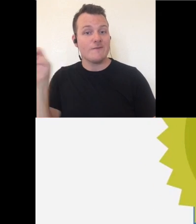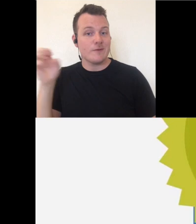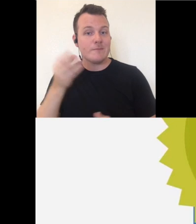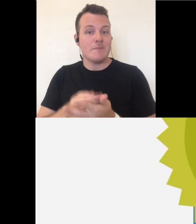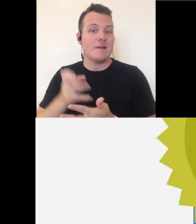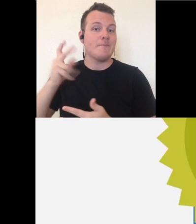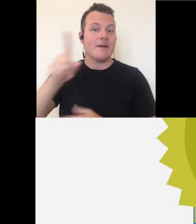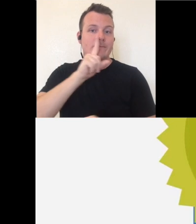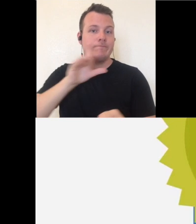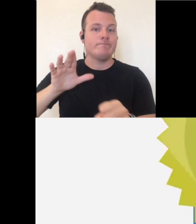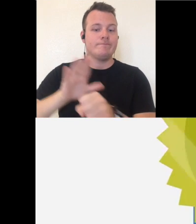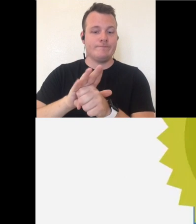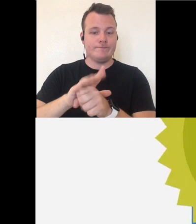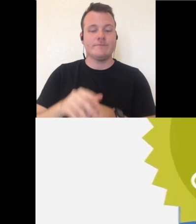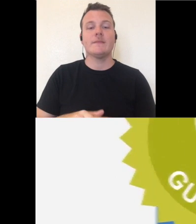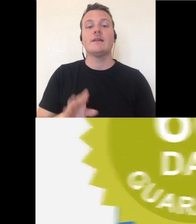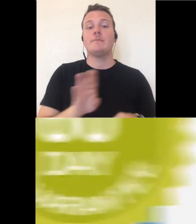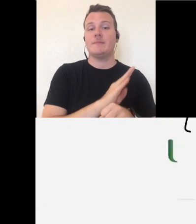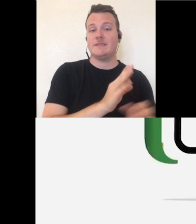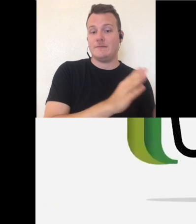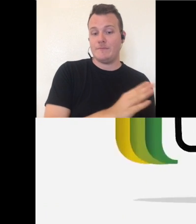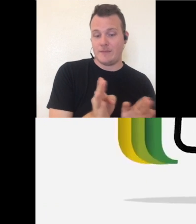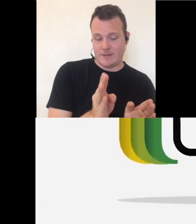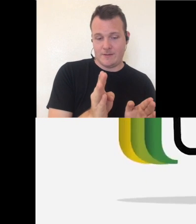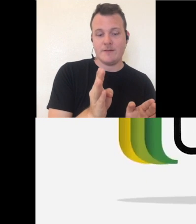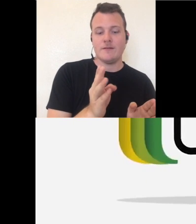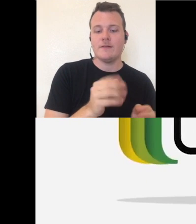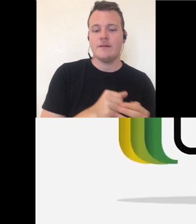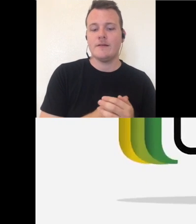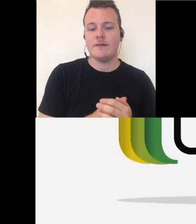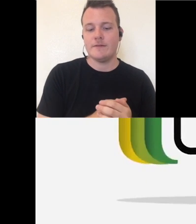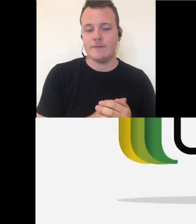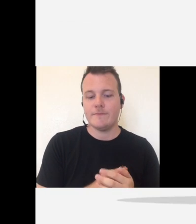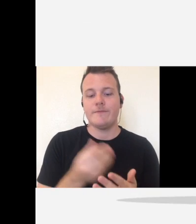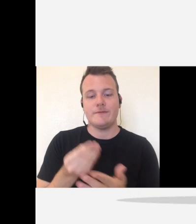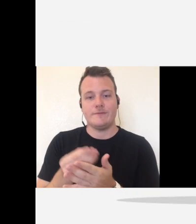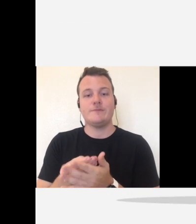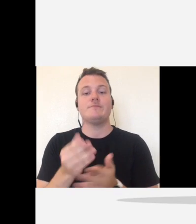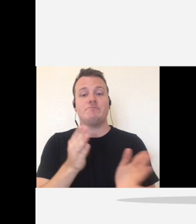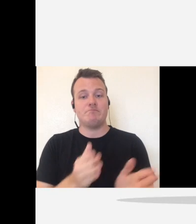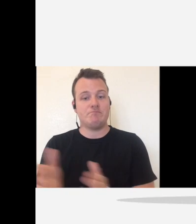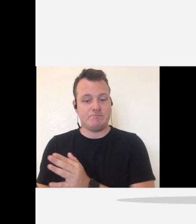money back guarantee. Live Plan. Business planning, goal setting, and financial